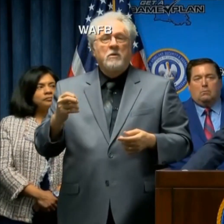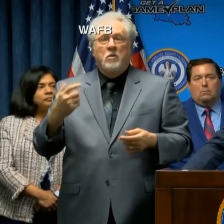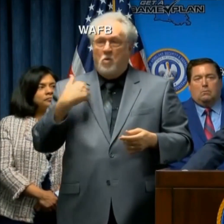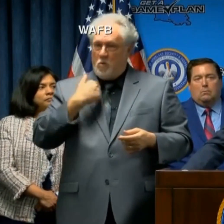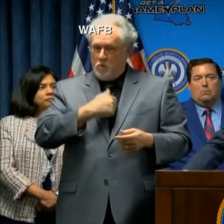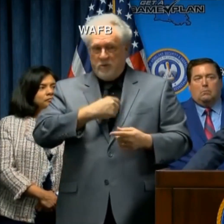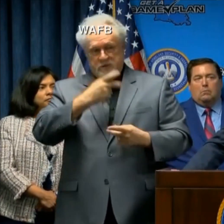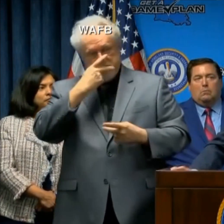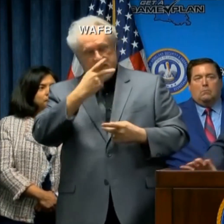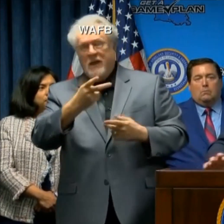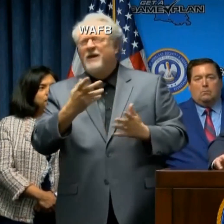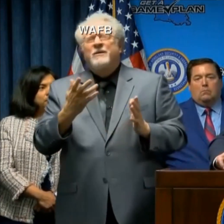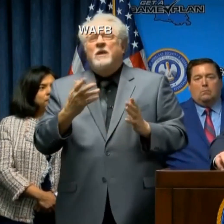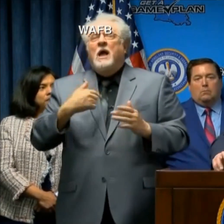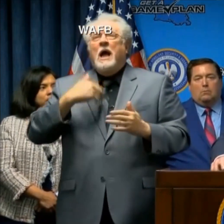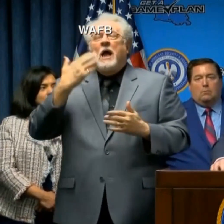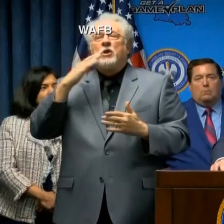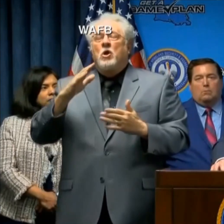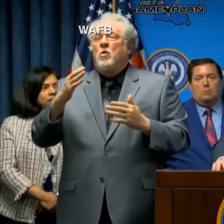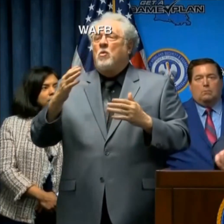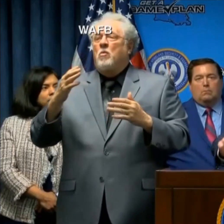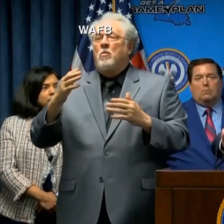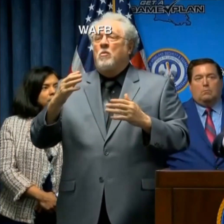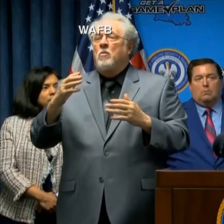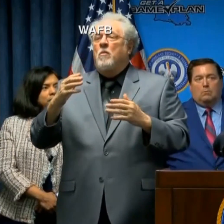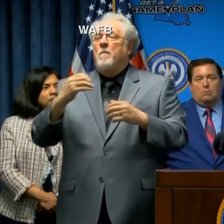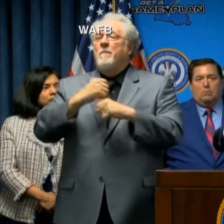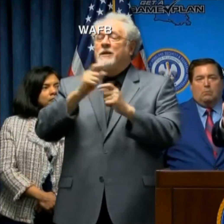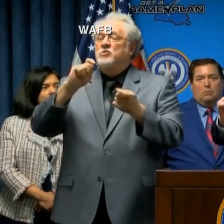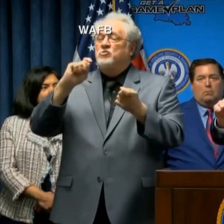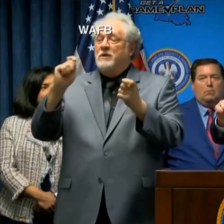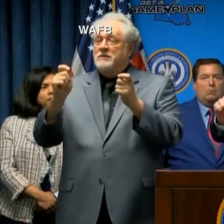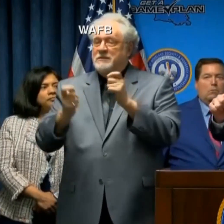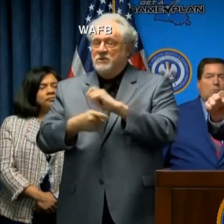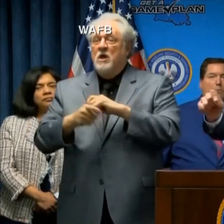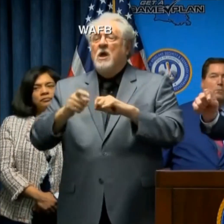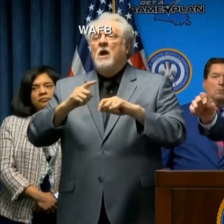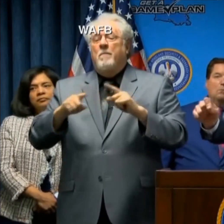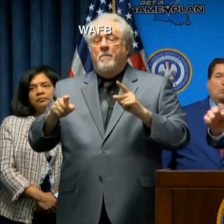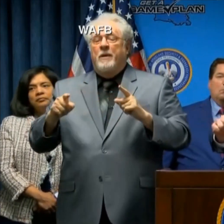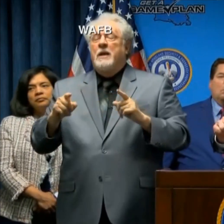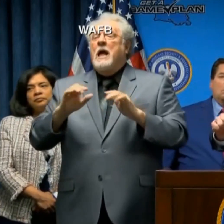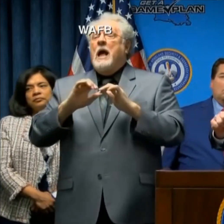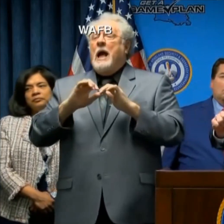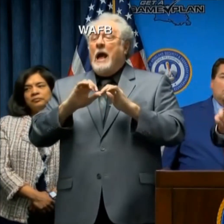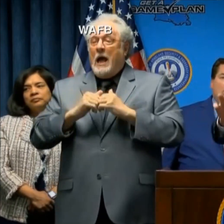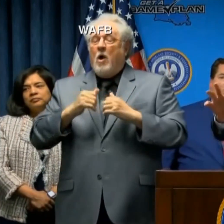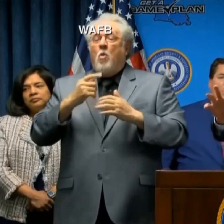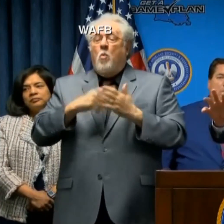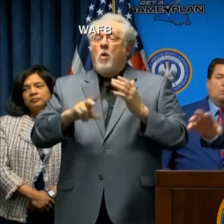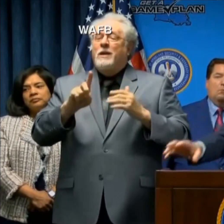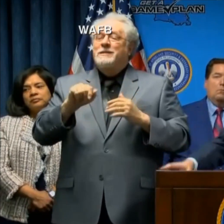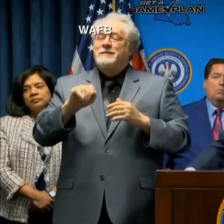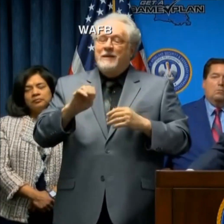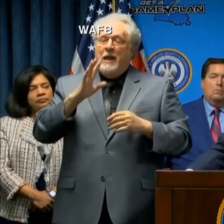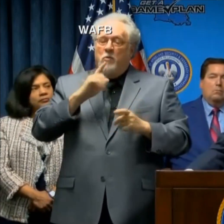seeing I don't know that they've made the transition I think they've announced dates by which they intend to make the transition just so I think we're